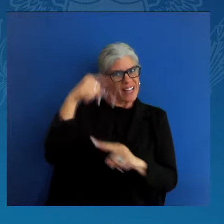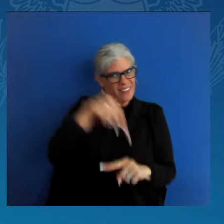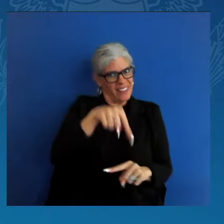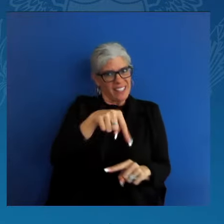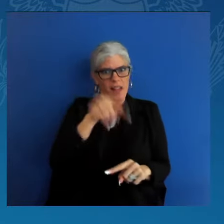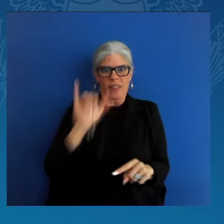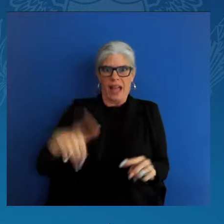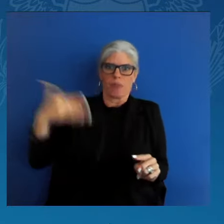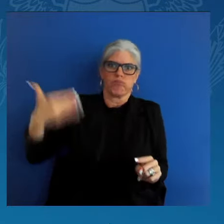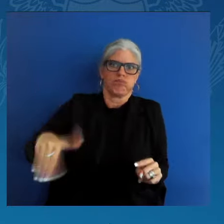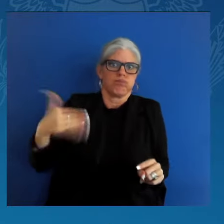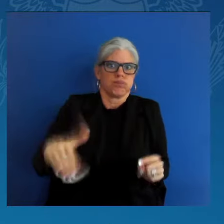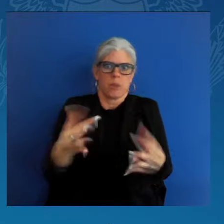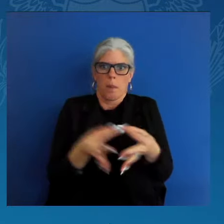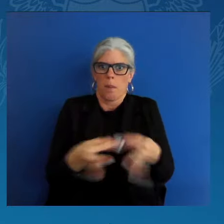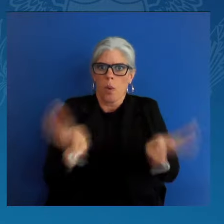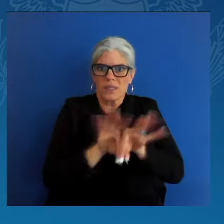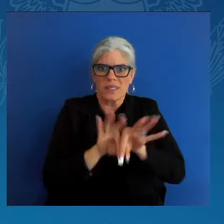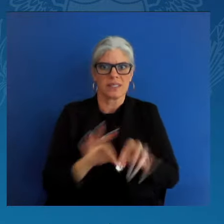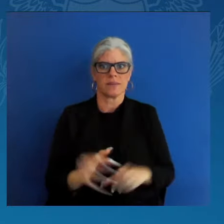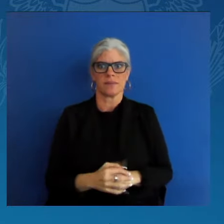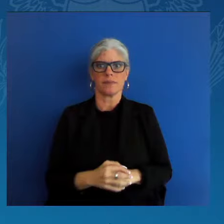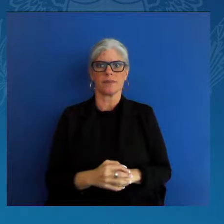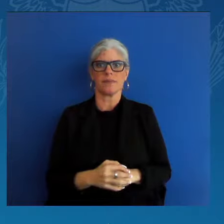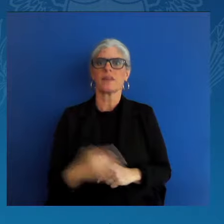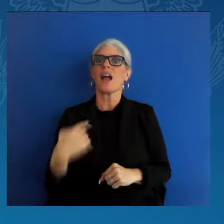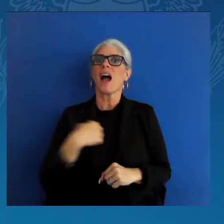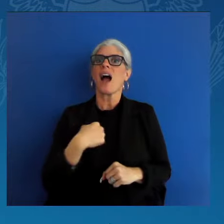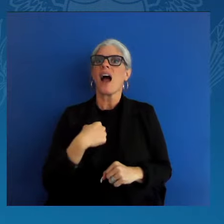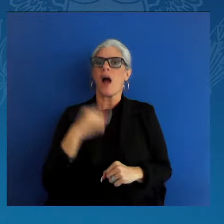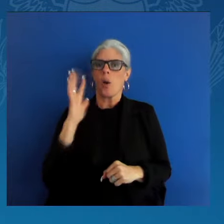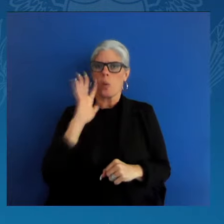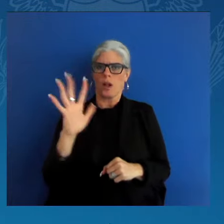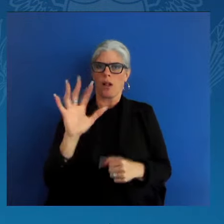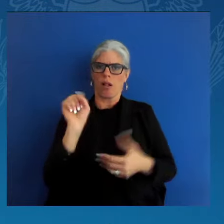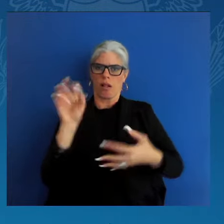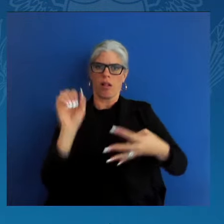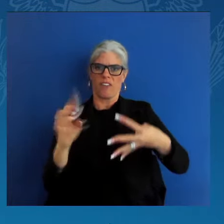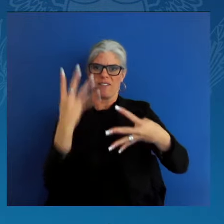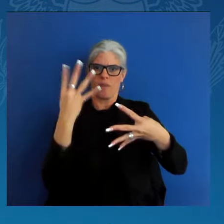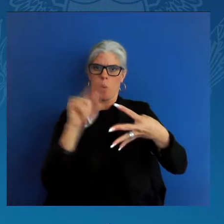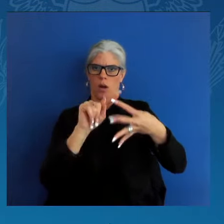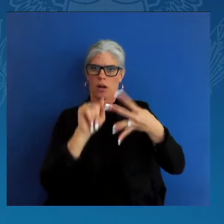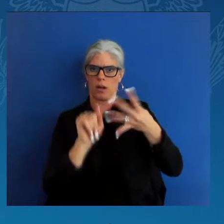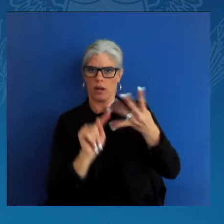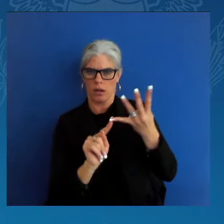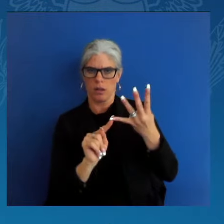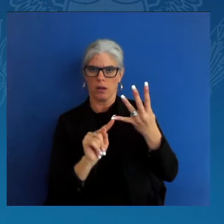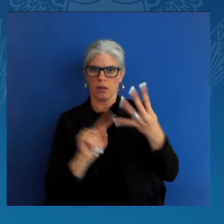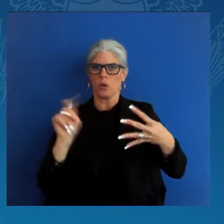The first is that the Department of State and NASA develop a plan for implementing the Artemis Accords in practice.